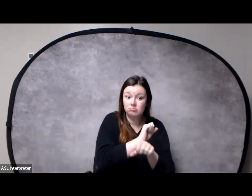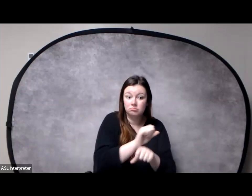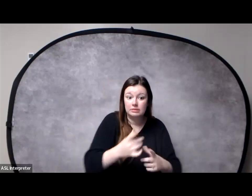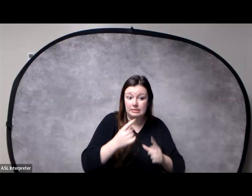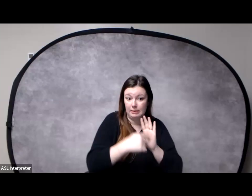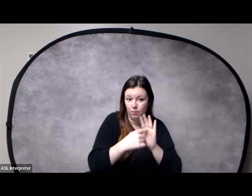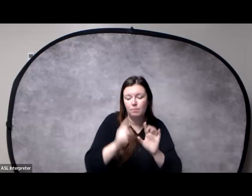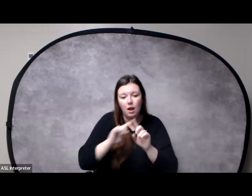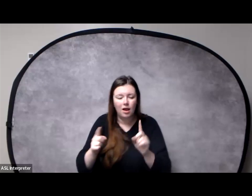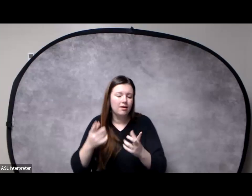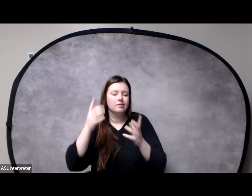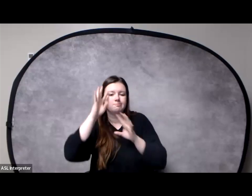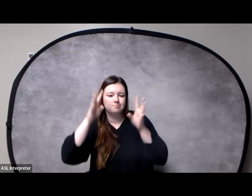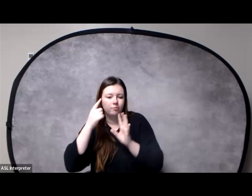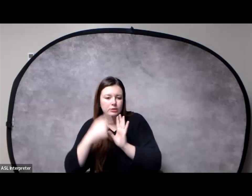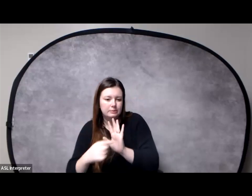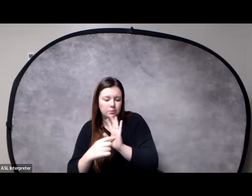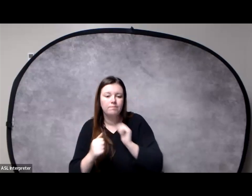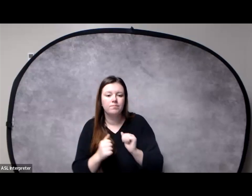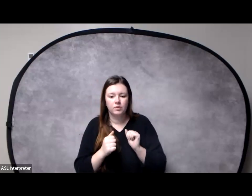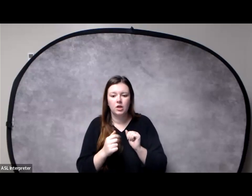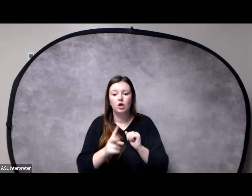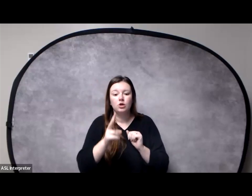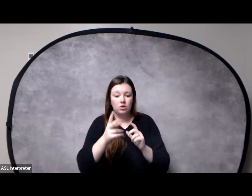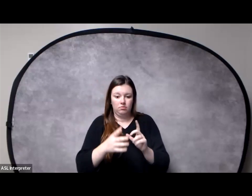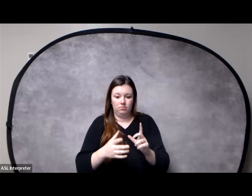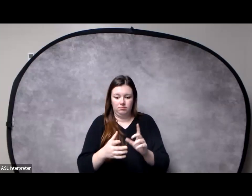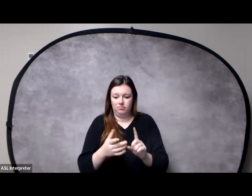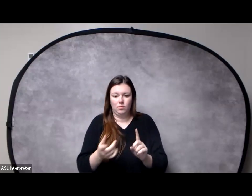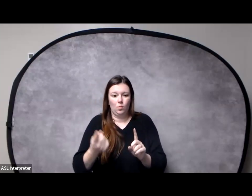a 2-year-old daughter from her parents at the hospital because both parents are blind